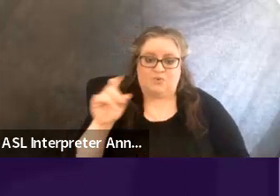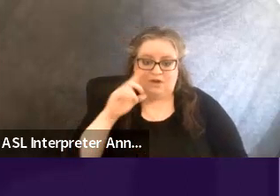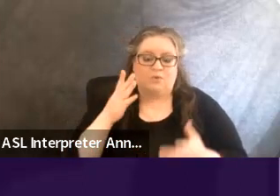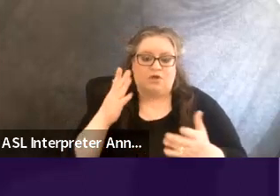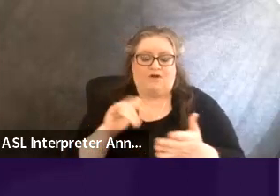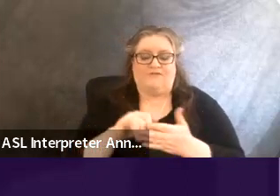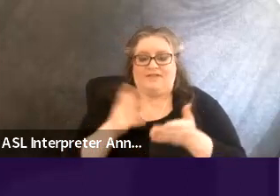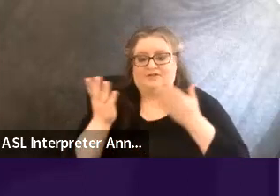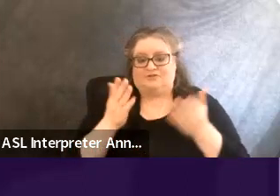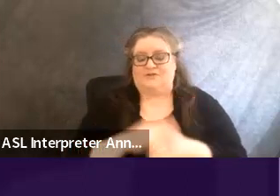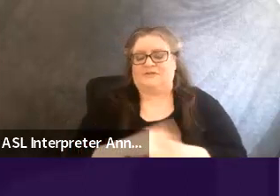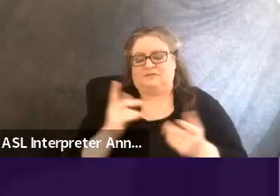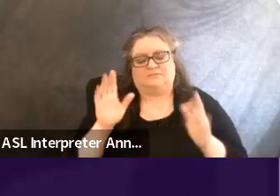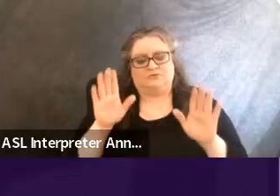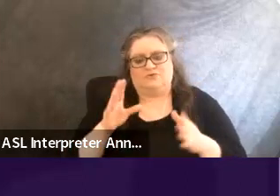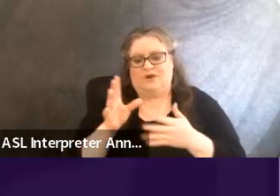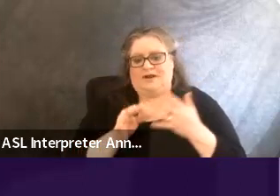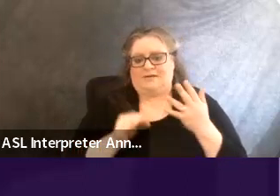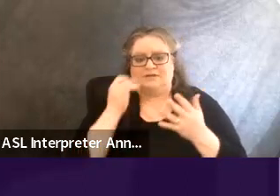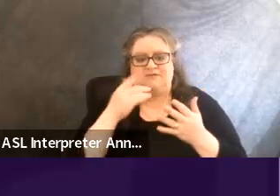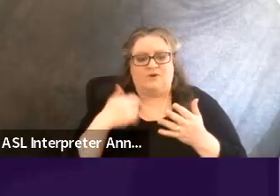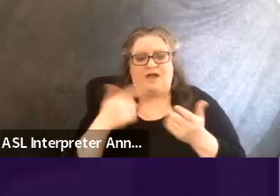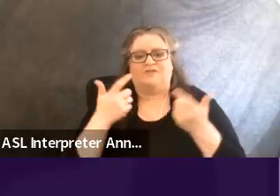and this is a great option if you have a large website